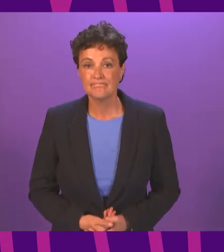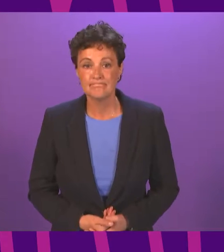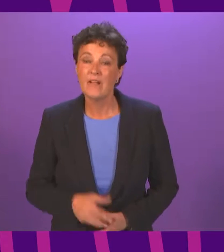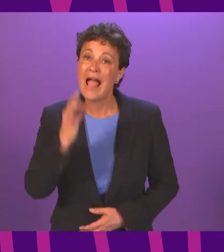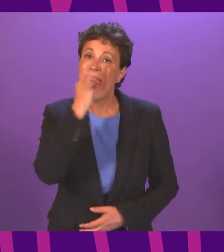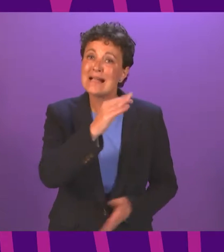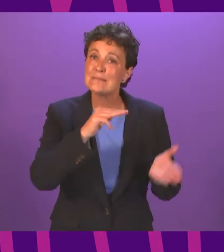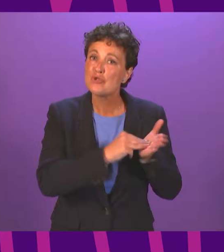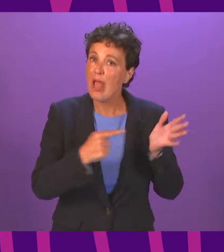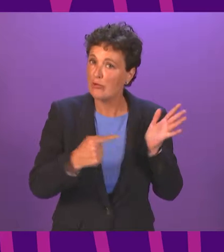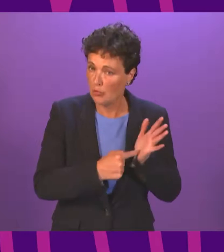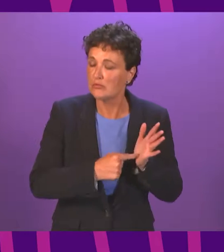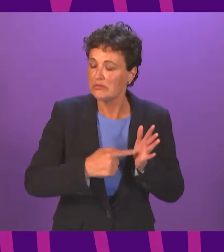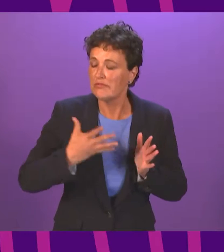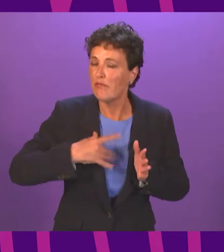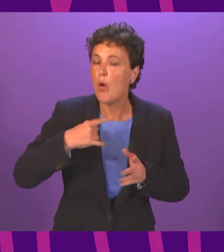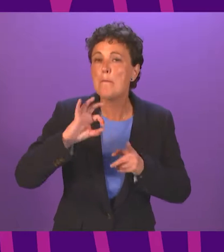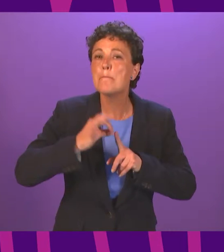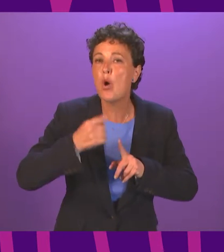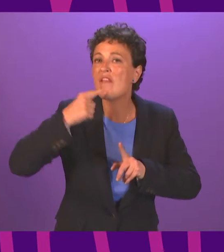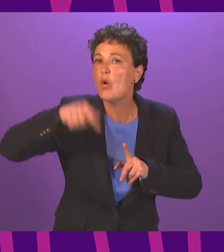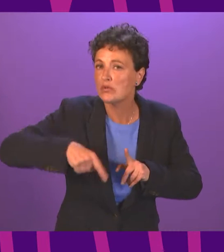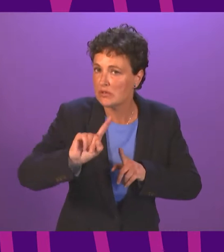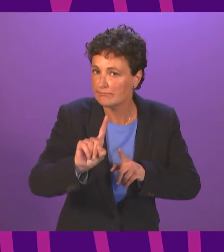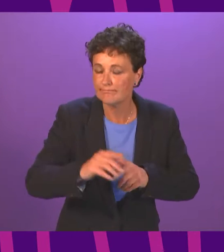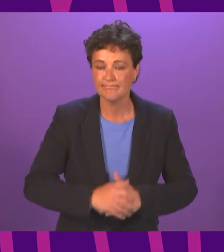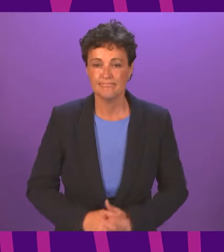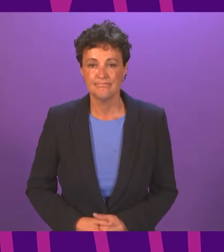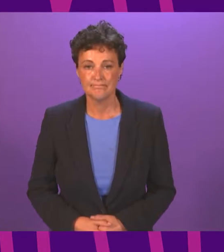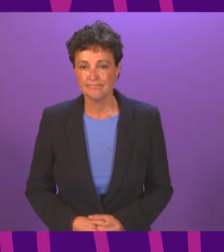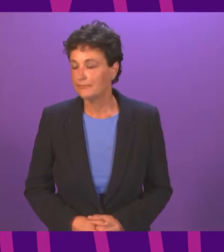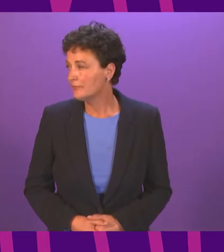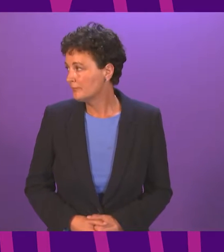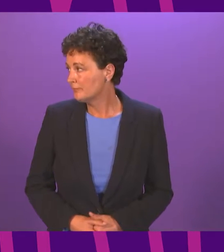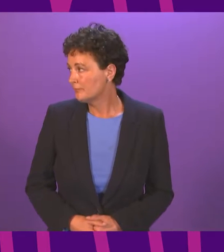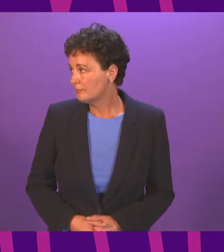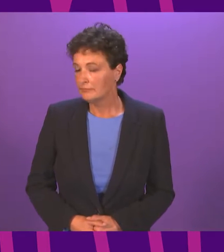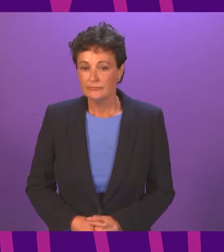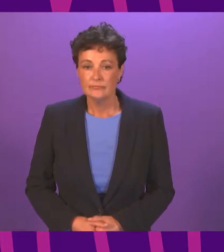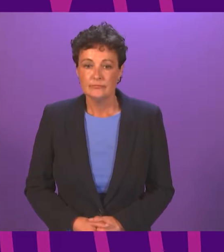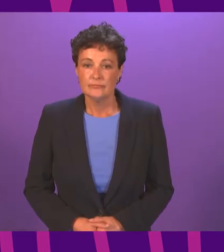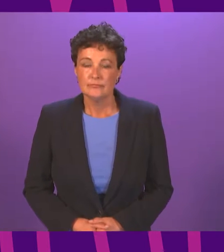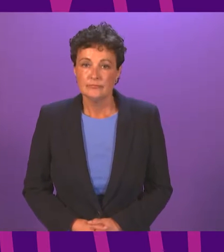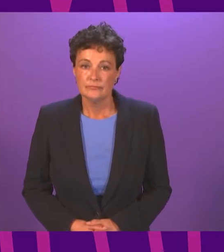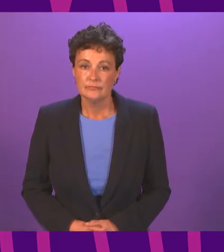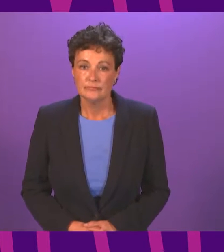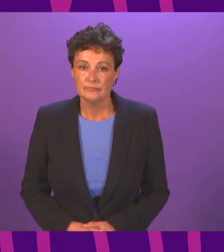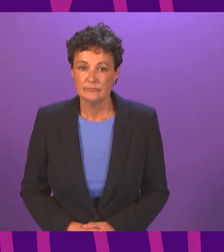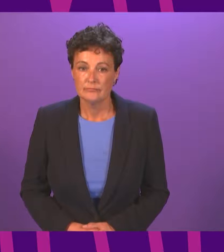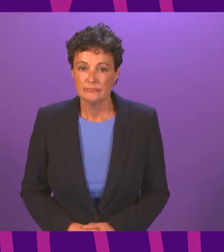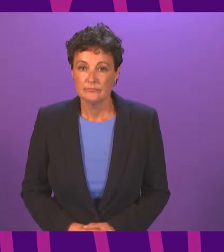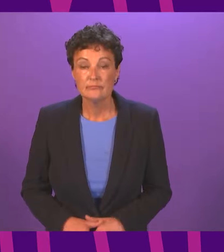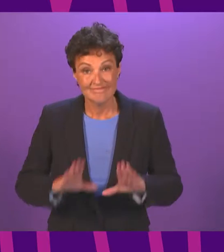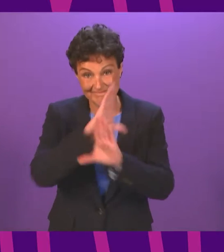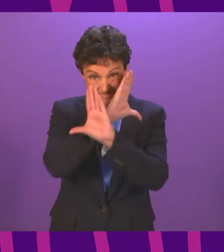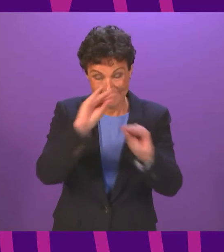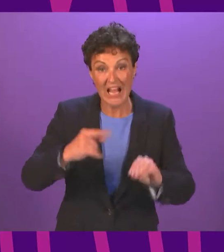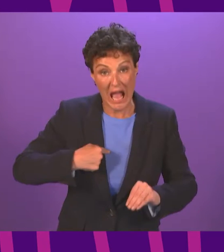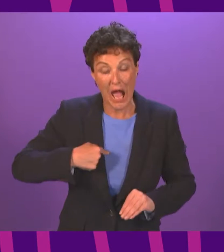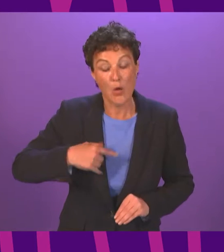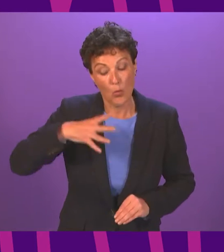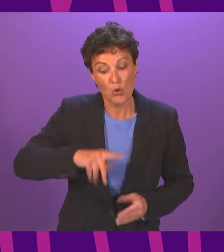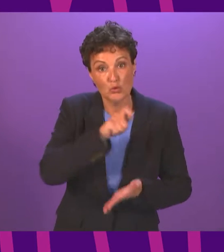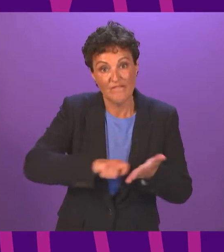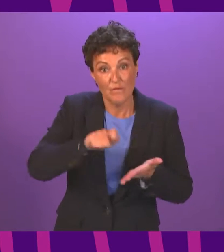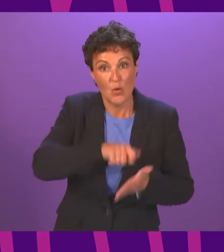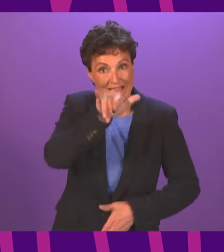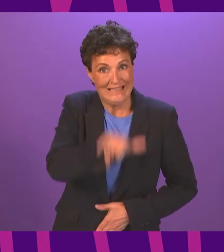and would have voted yes.